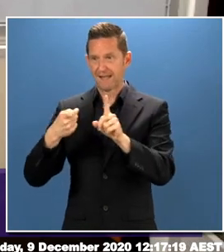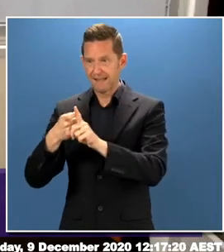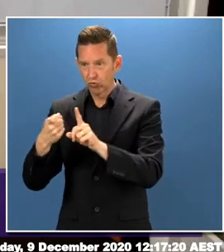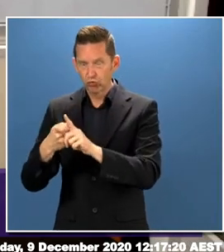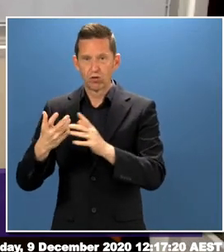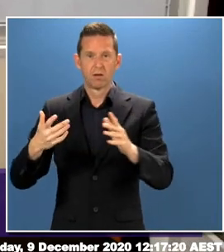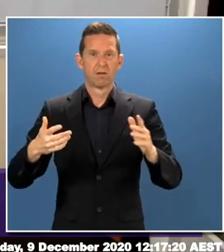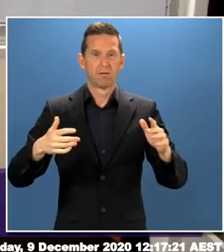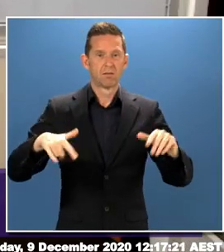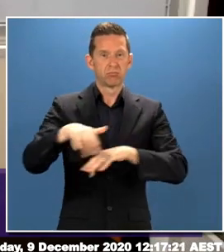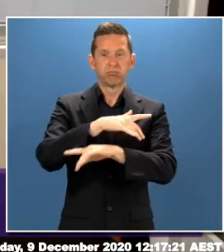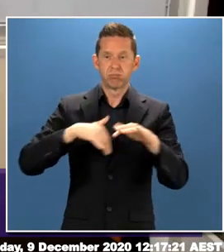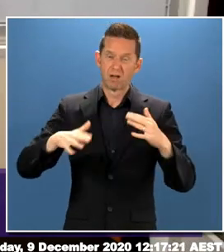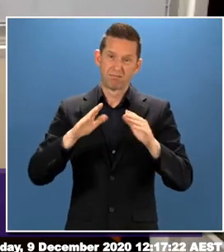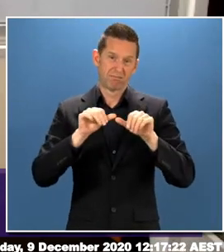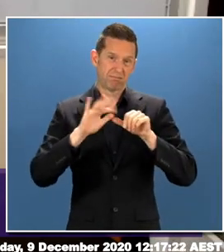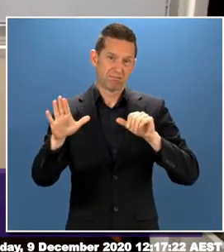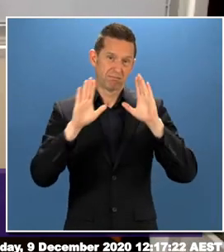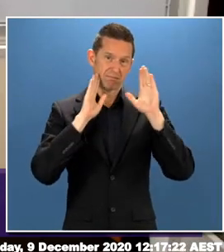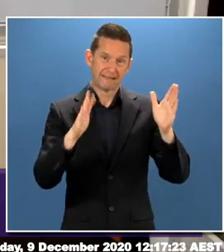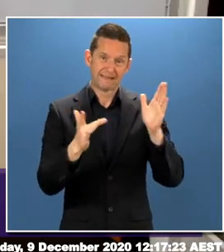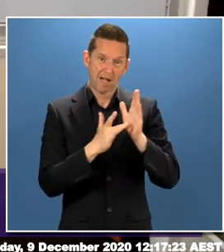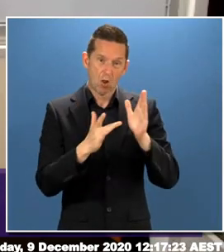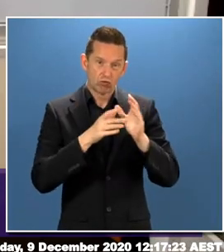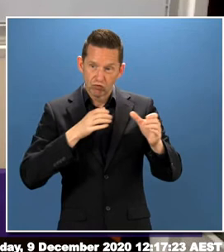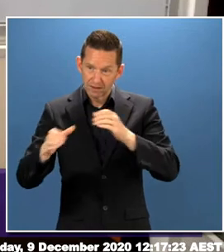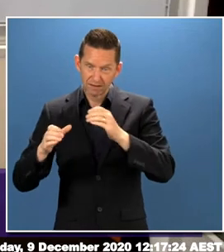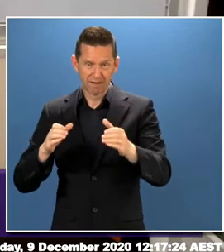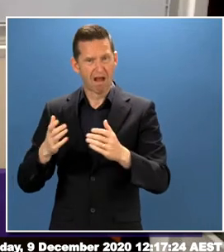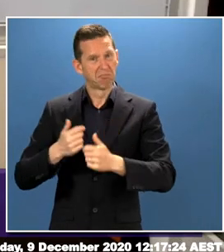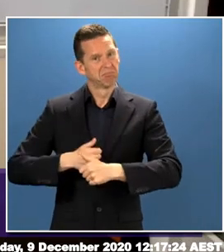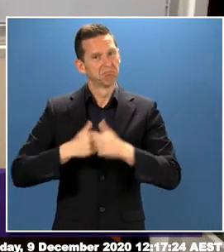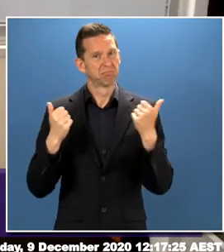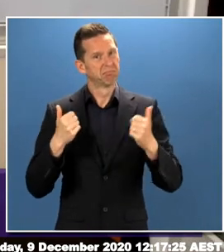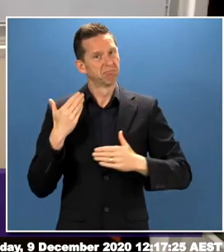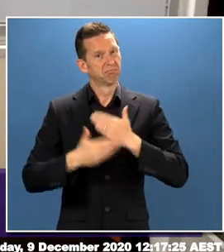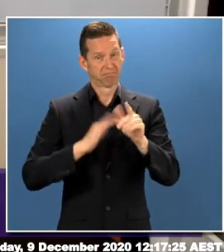and lots of lovely technology and things. We've progressed really well in the eight years